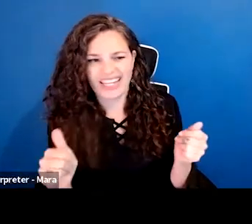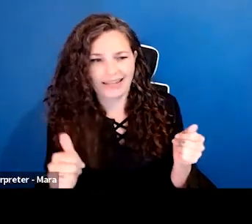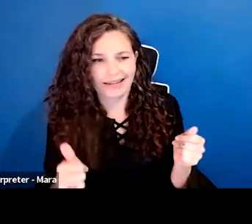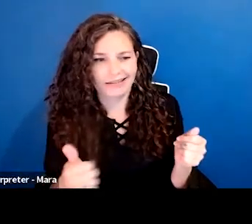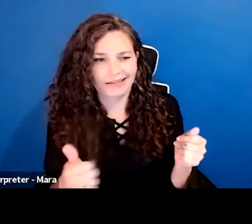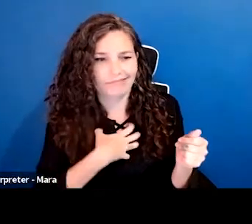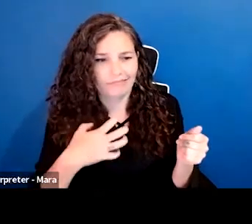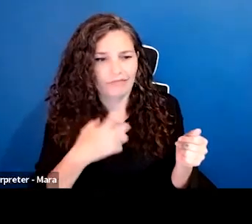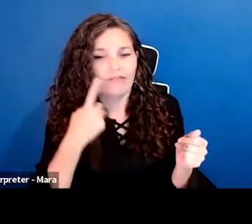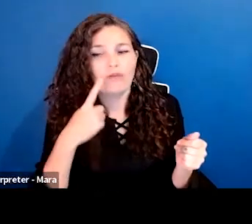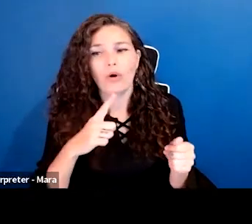Okay, next slide.